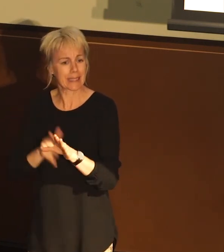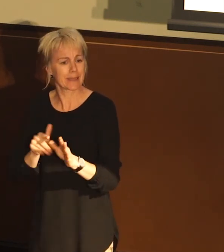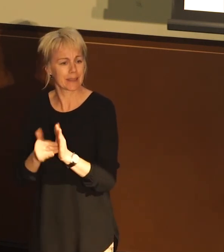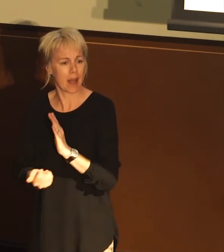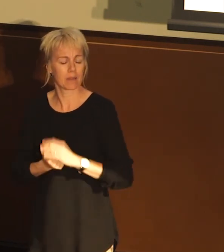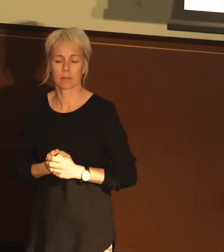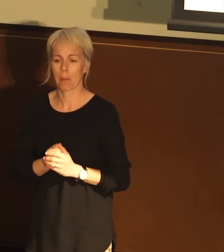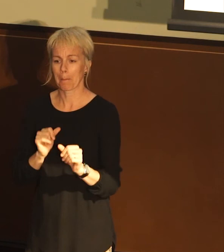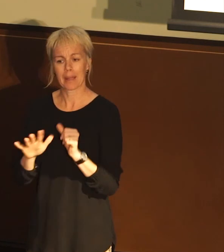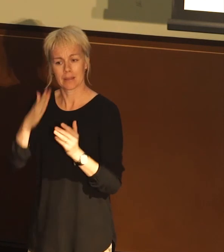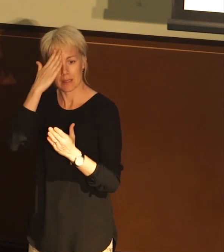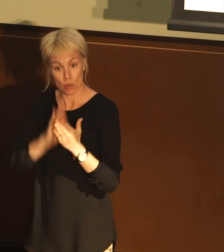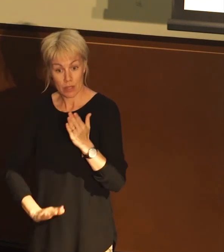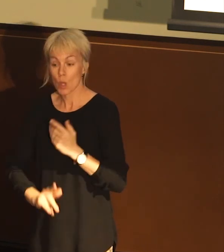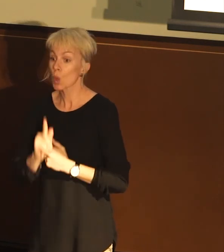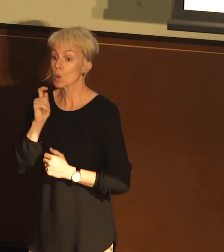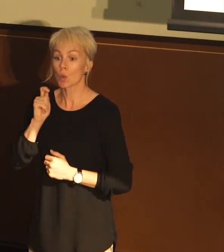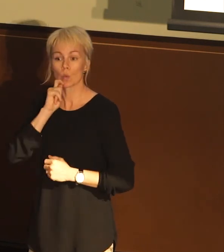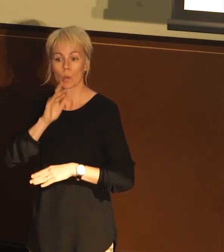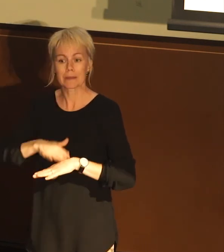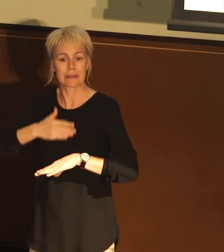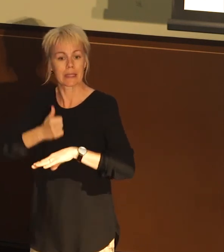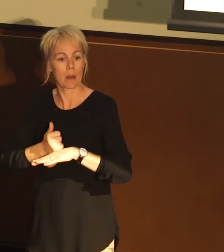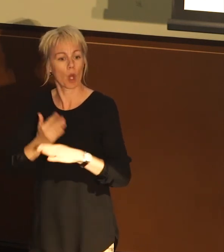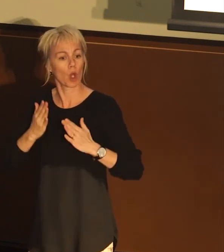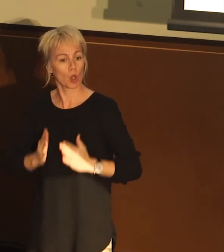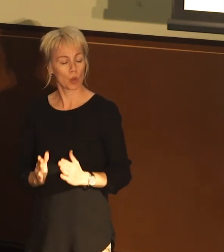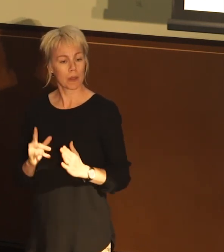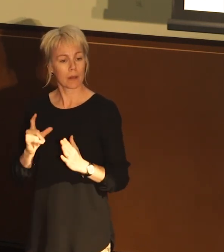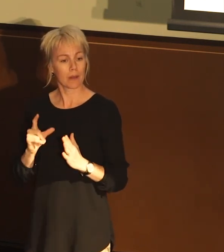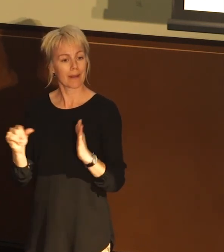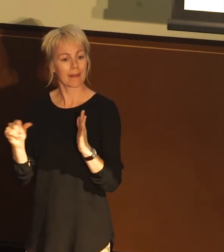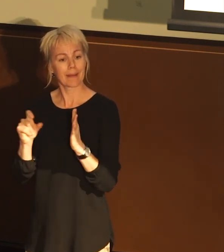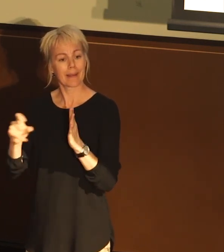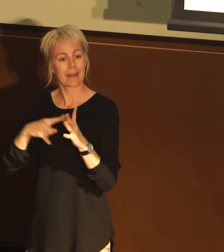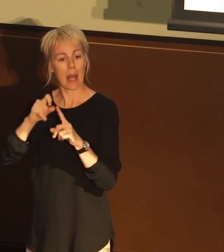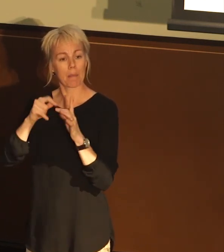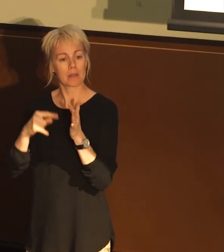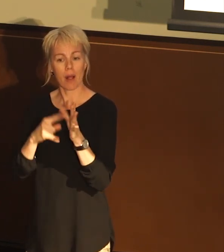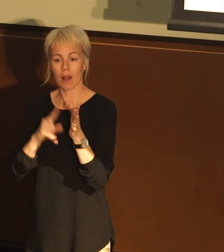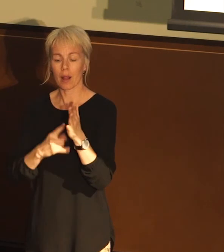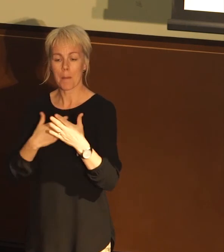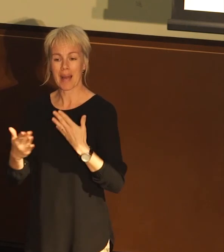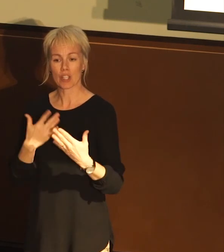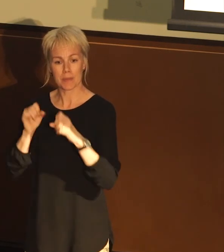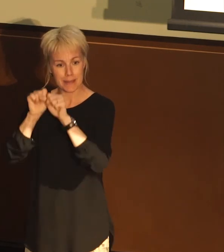we're about to implement a human capital management system but that we definitely said that it's not going to replace